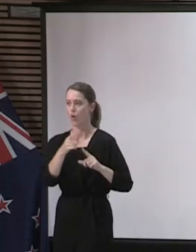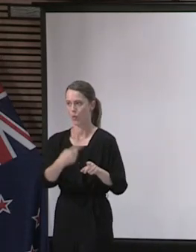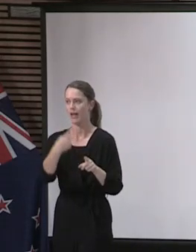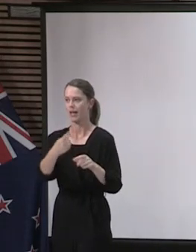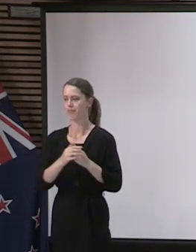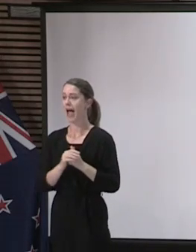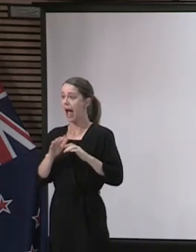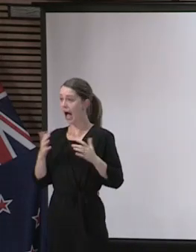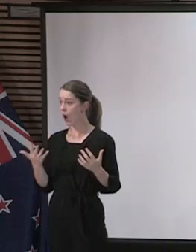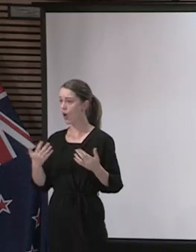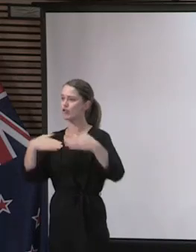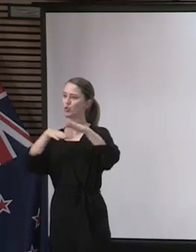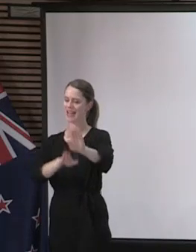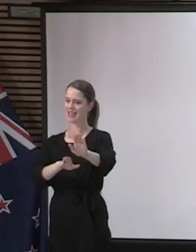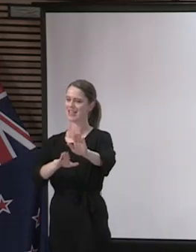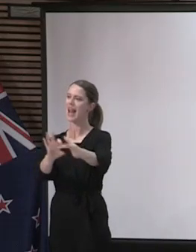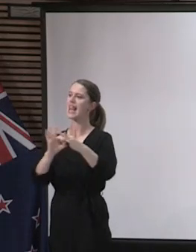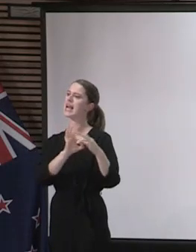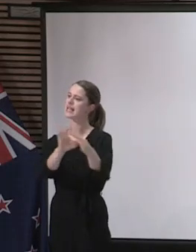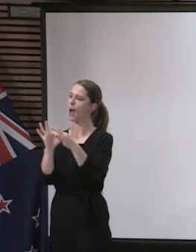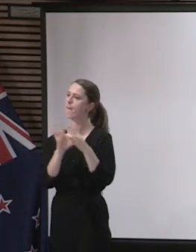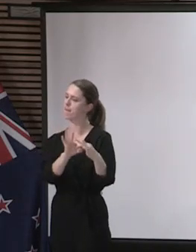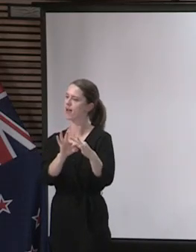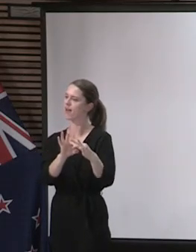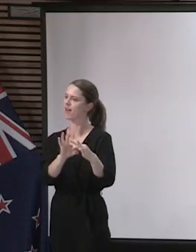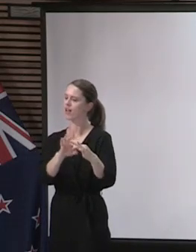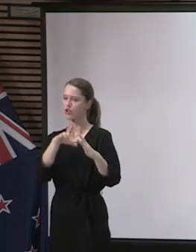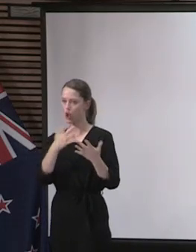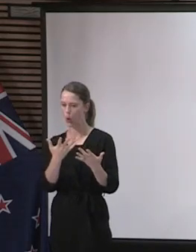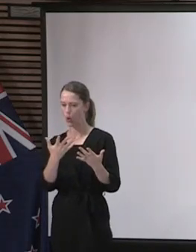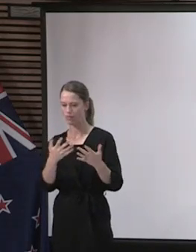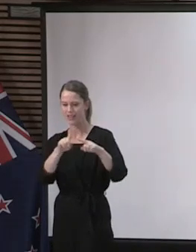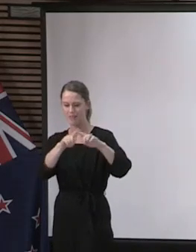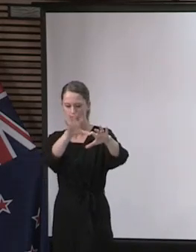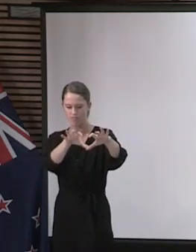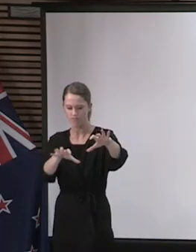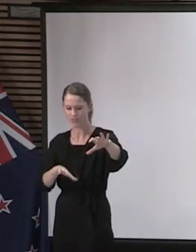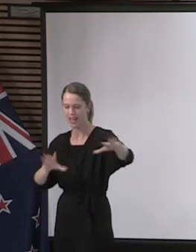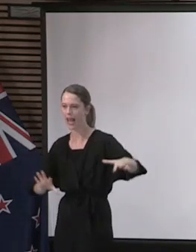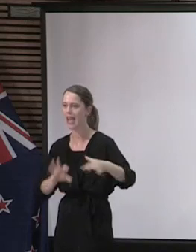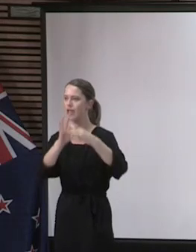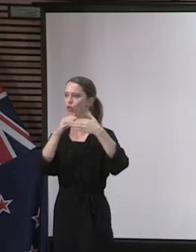Having that, a single electronic and linked approach, platform across the country will enable that to